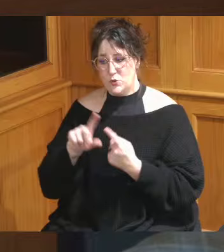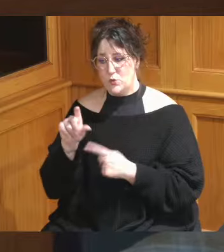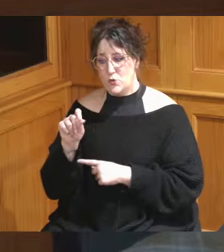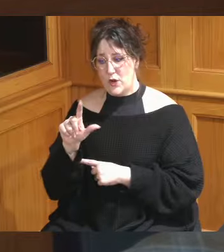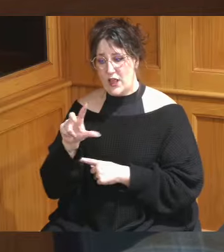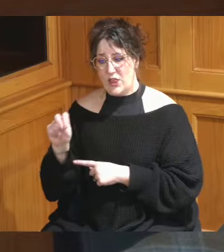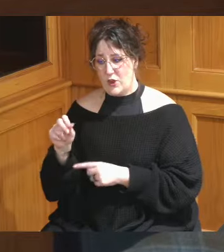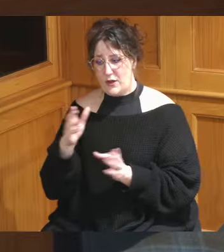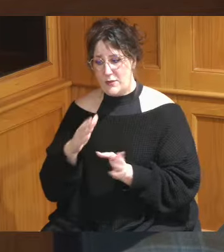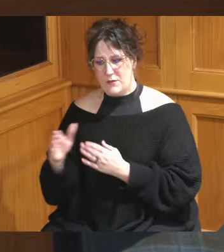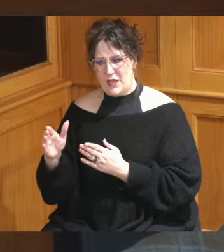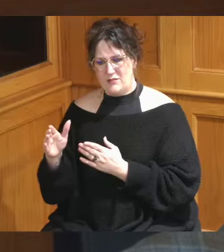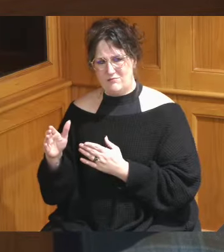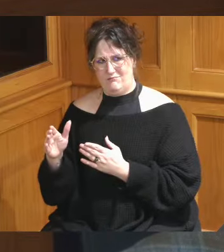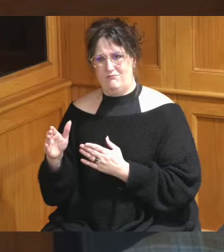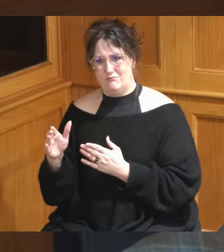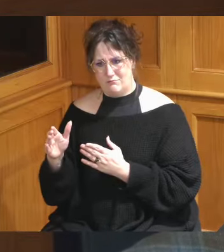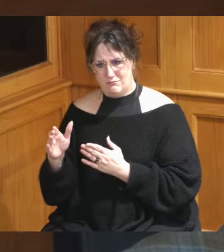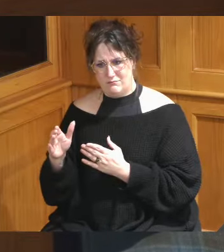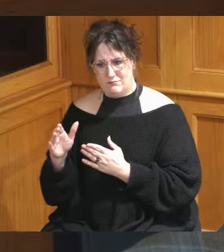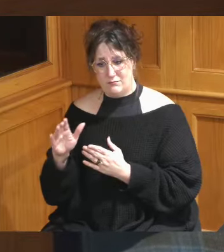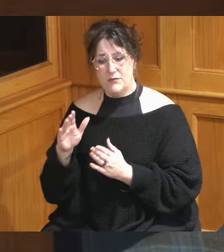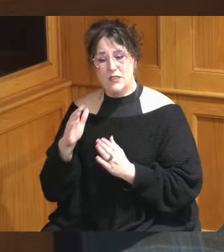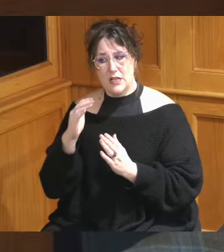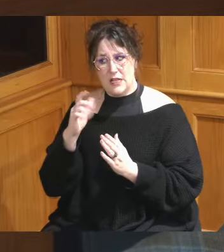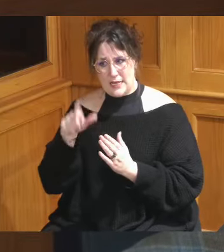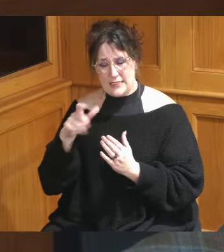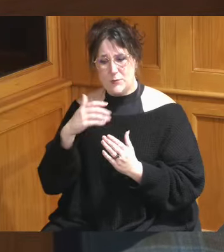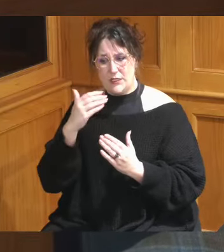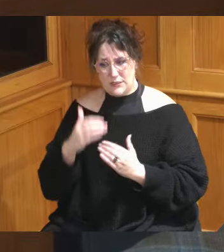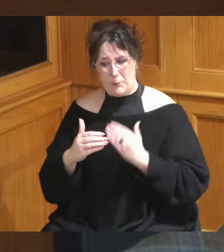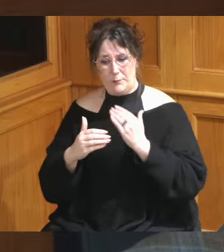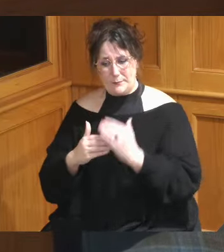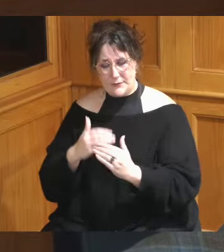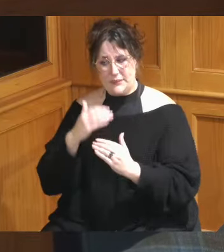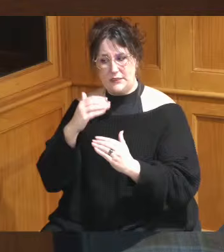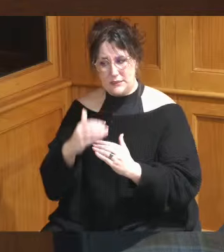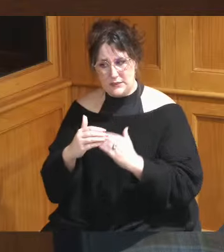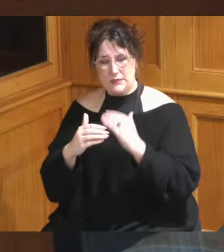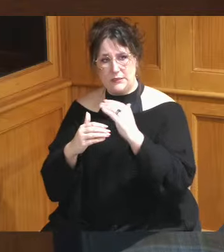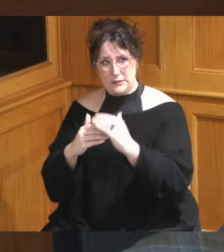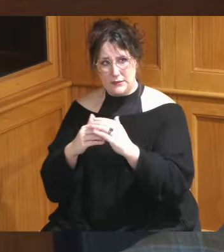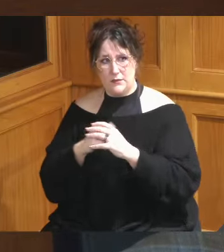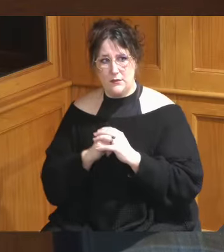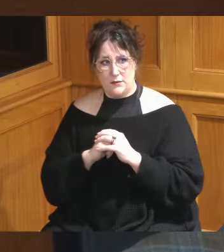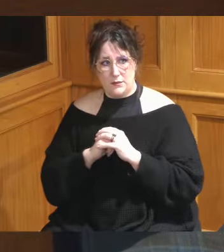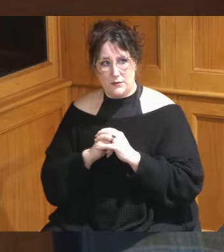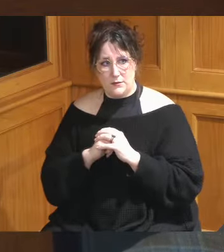it does have some step ladders in terms of the plan according what Mr. Aluotto told me.